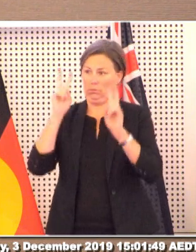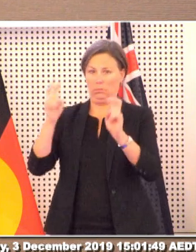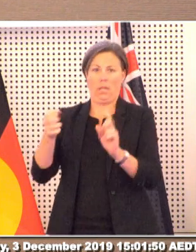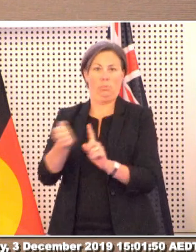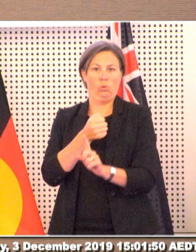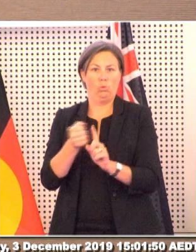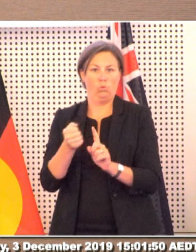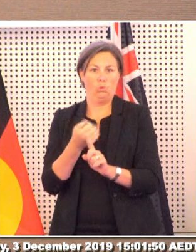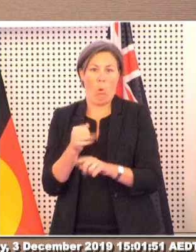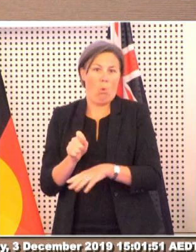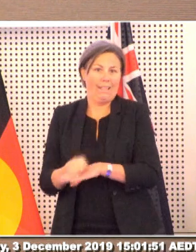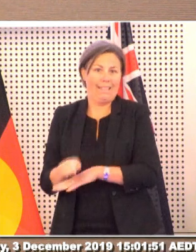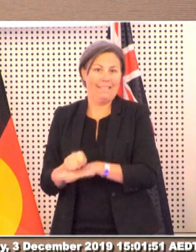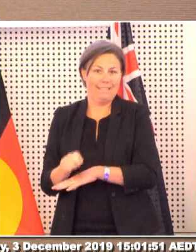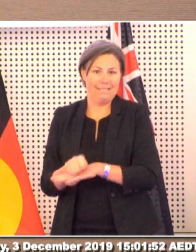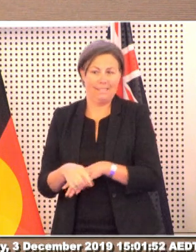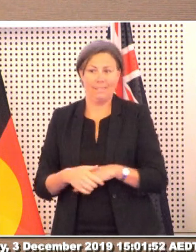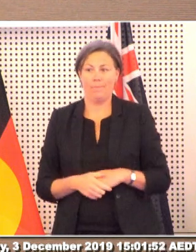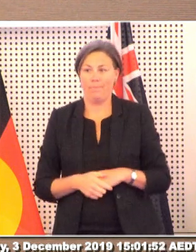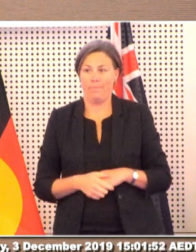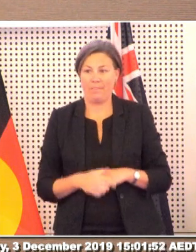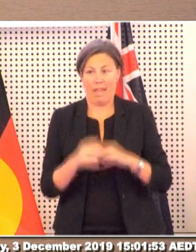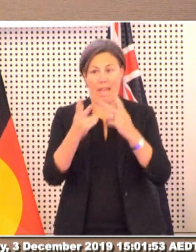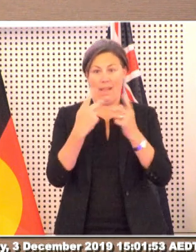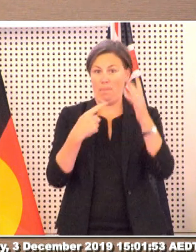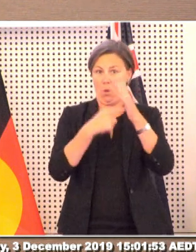And the other principle, I think, in terms of governance, is how are people with